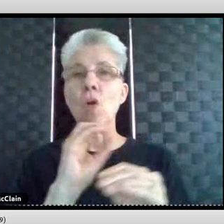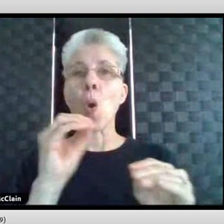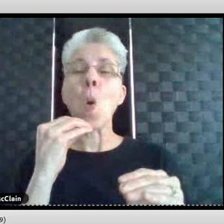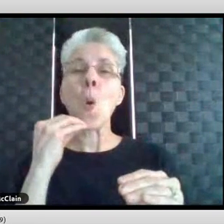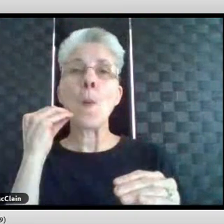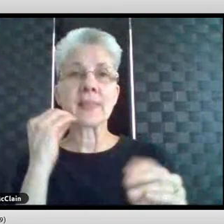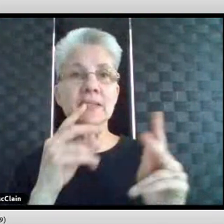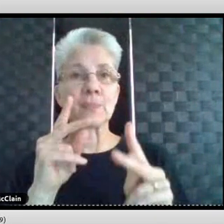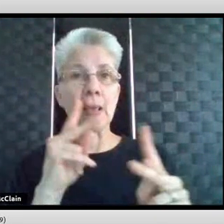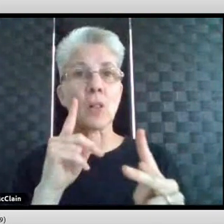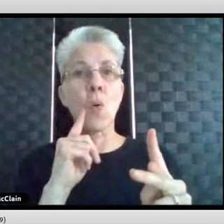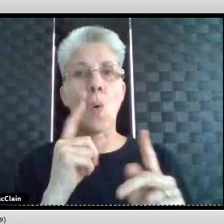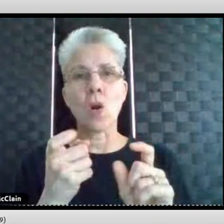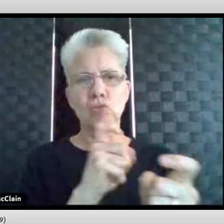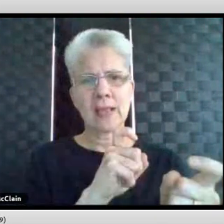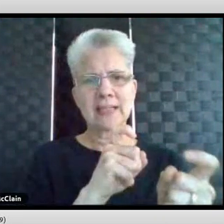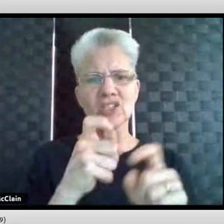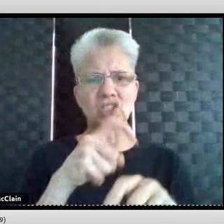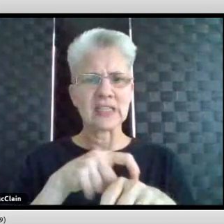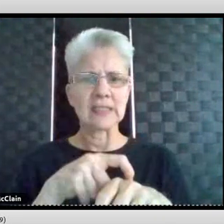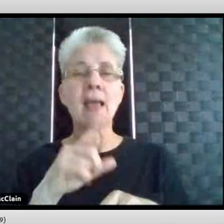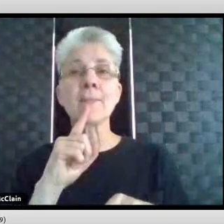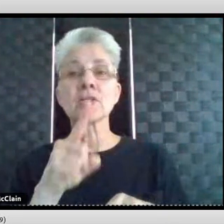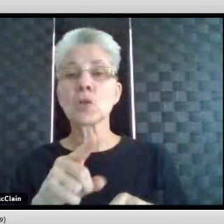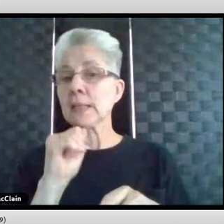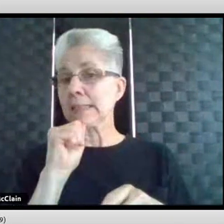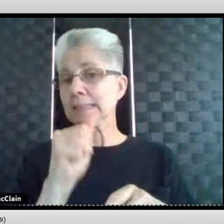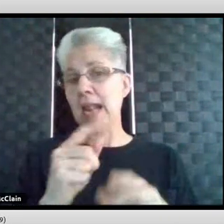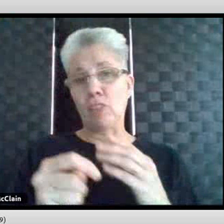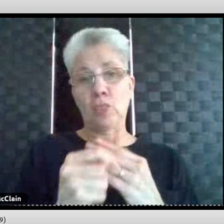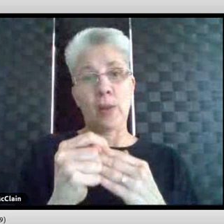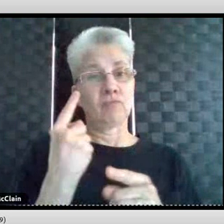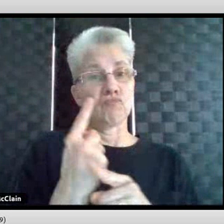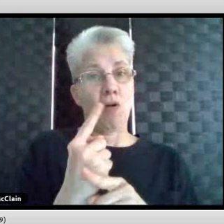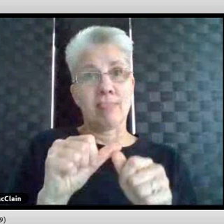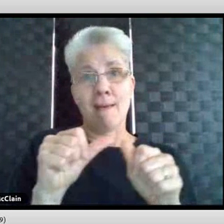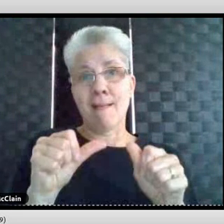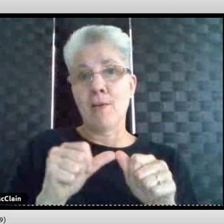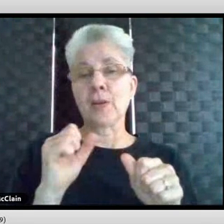or transition" -- absolutely. And it's not threatening, is it? So that's another thing I'm gonna throw in here